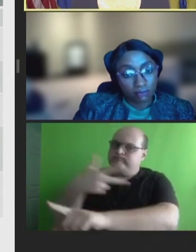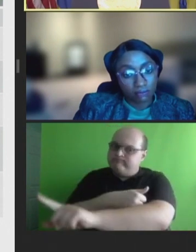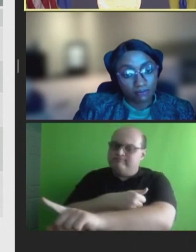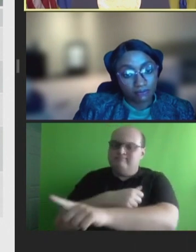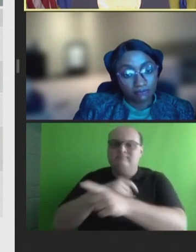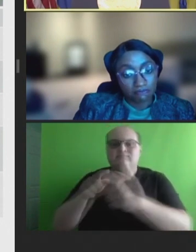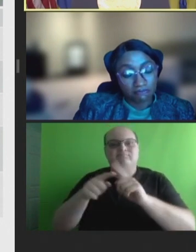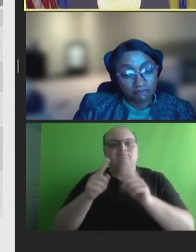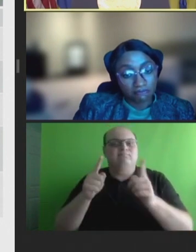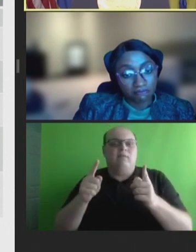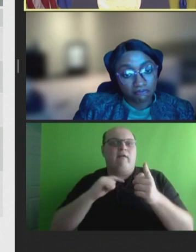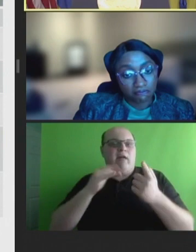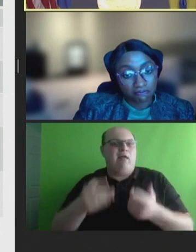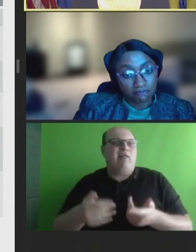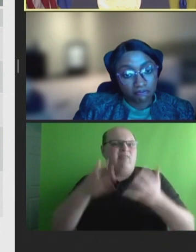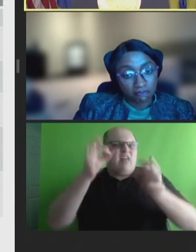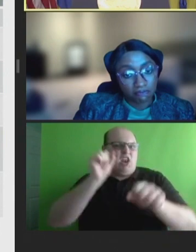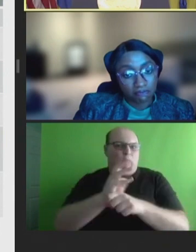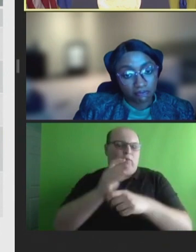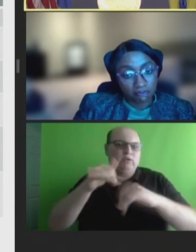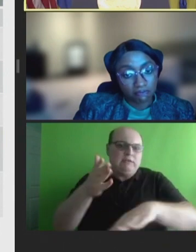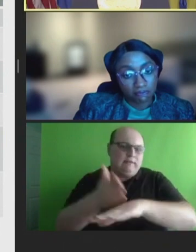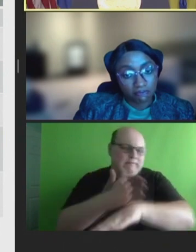definitely a lot of work to do there as well.